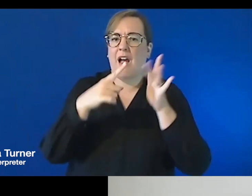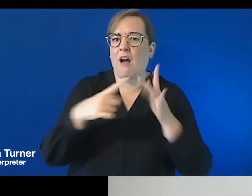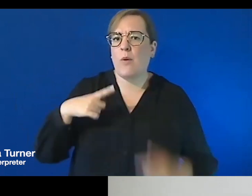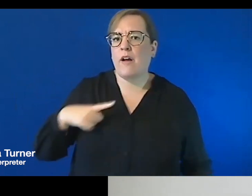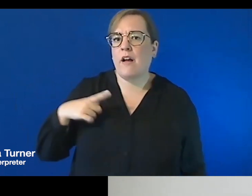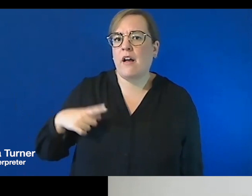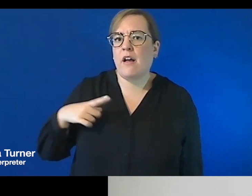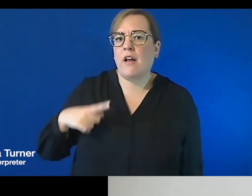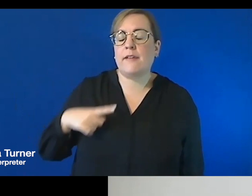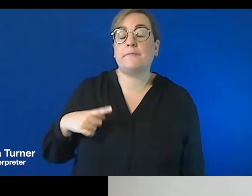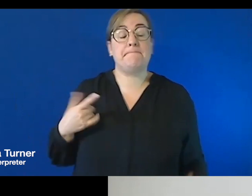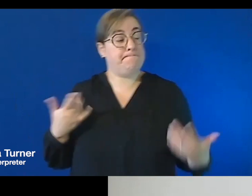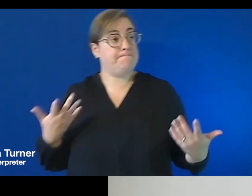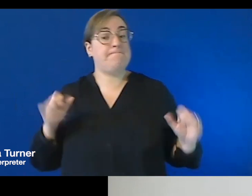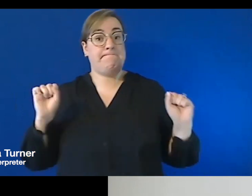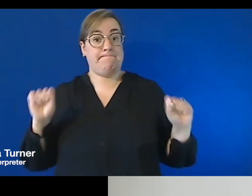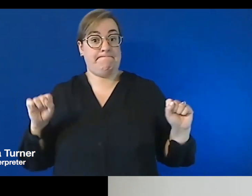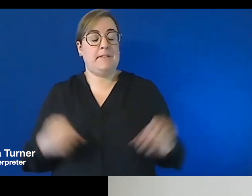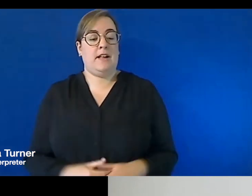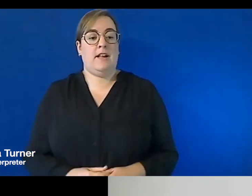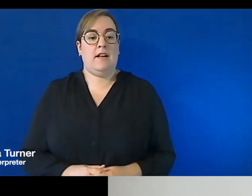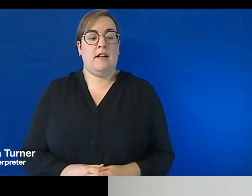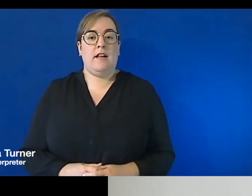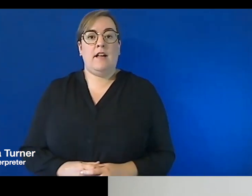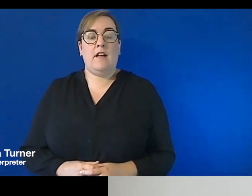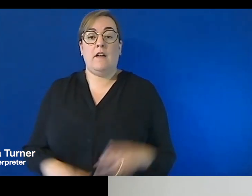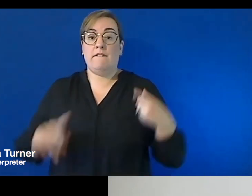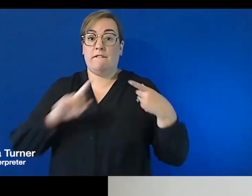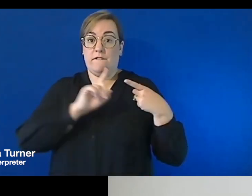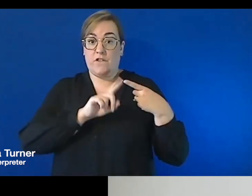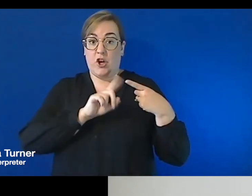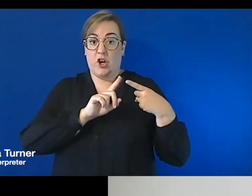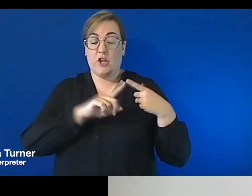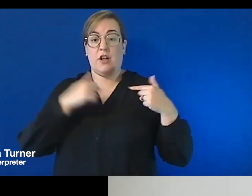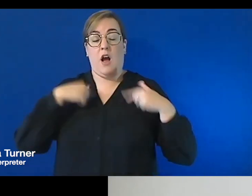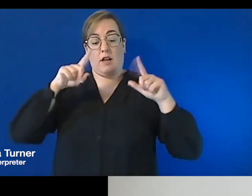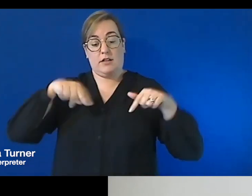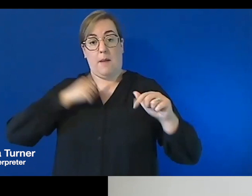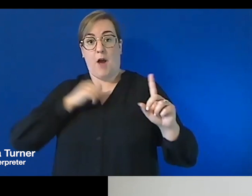Yes first of all, I started my journey around 2004,